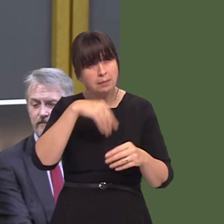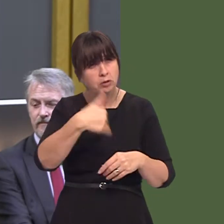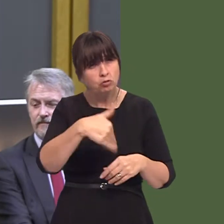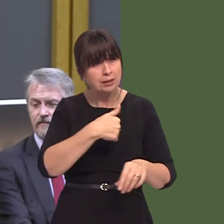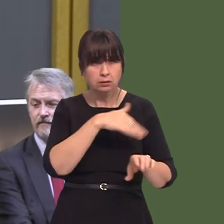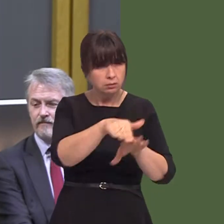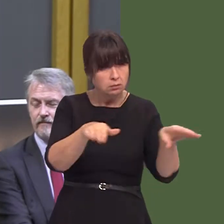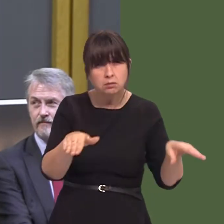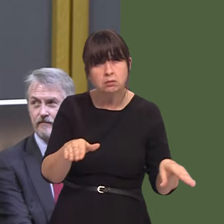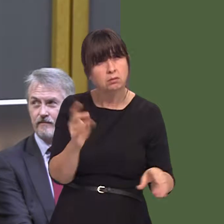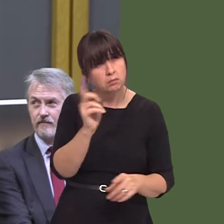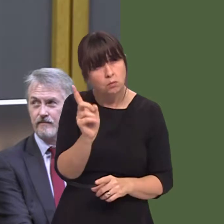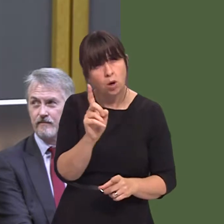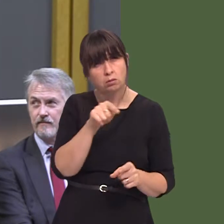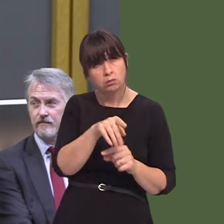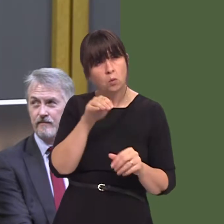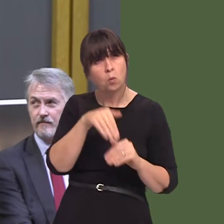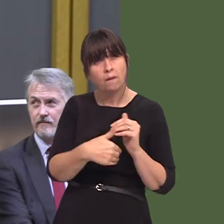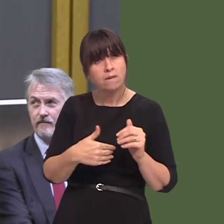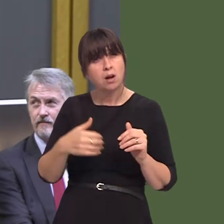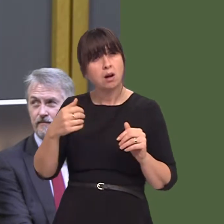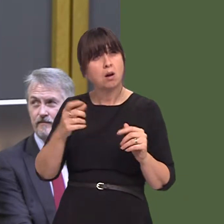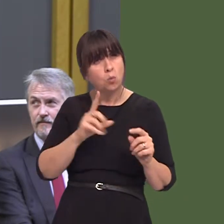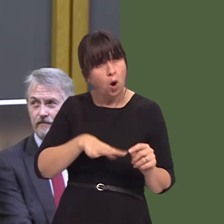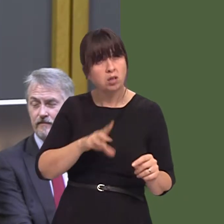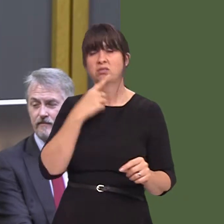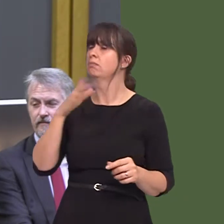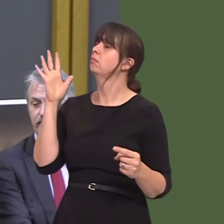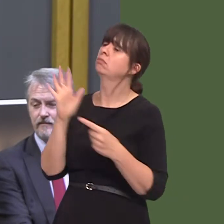wereófor example, the consistent availability of showers at a particular time during the